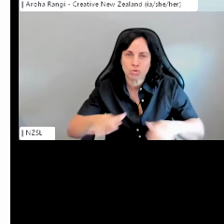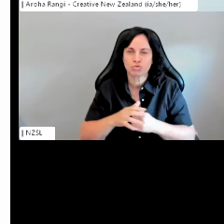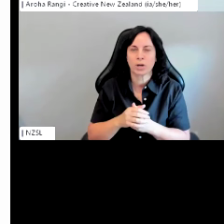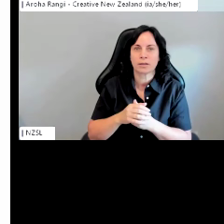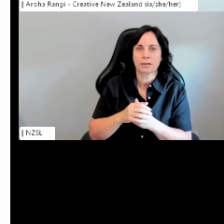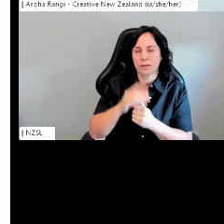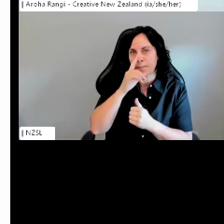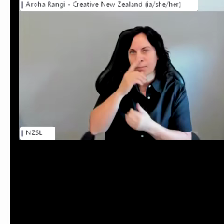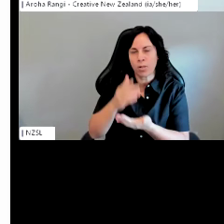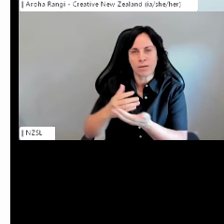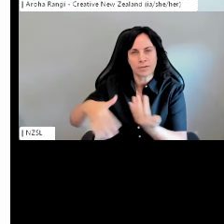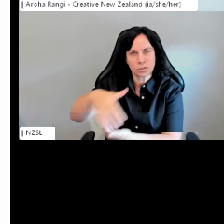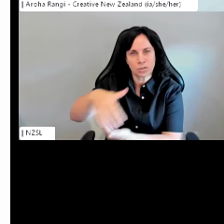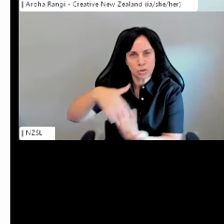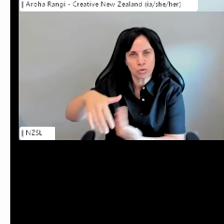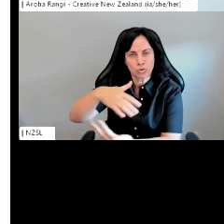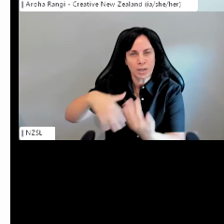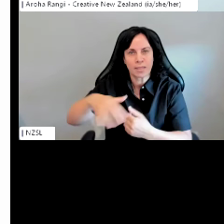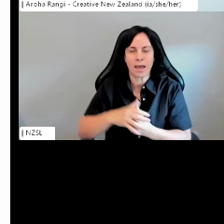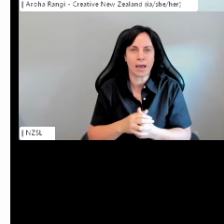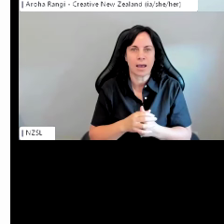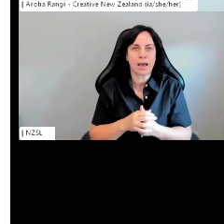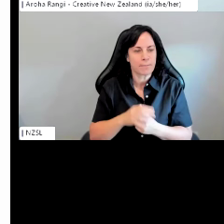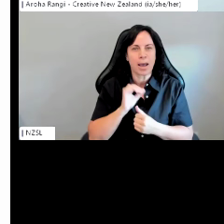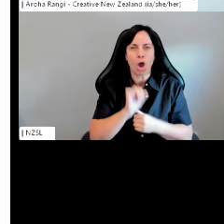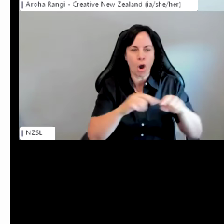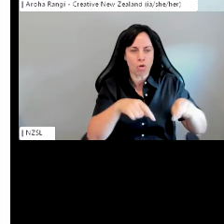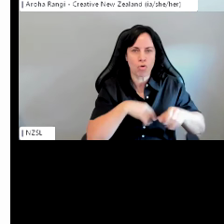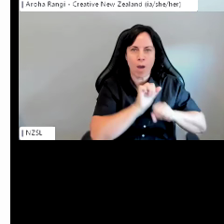can all be at home but they're all in different rooms on different screens and that the amount of